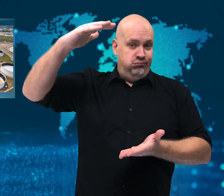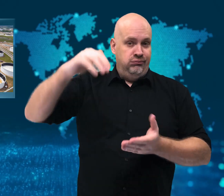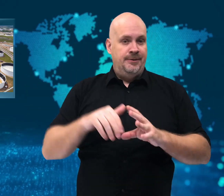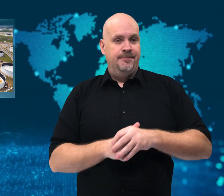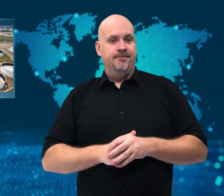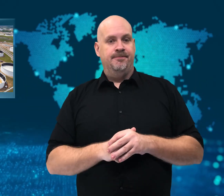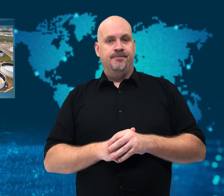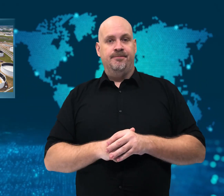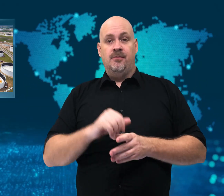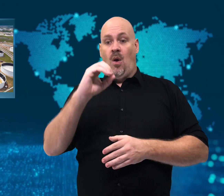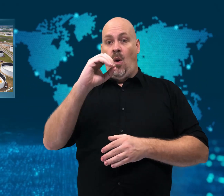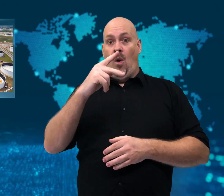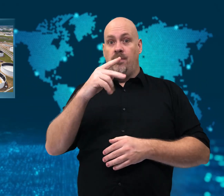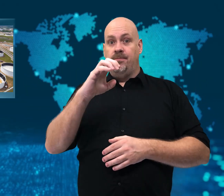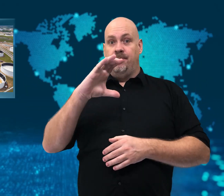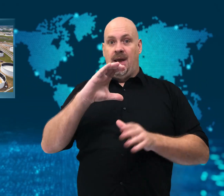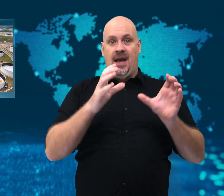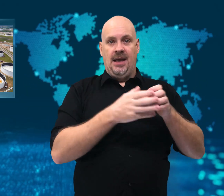with their plan,